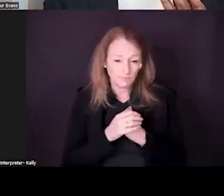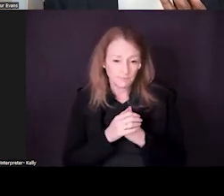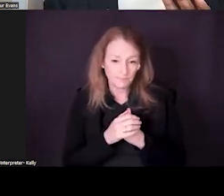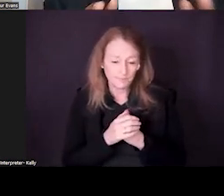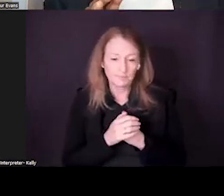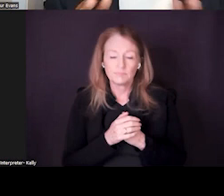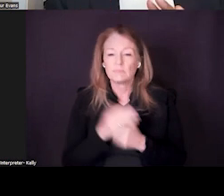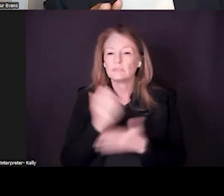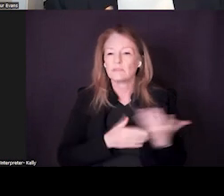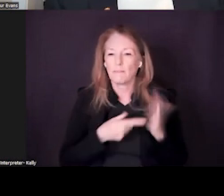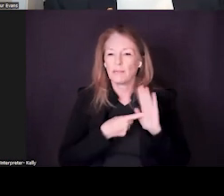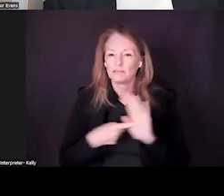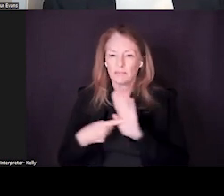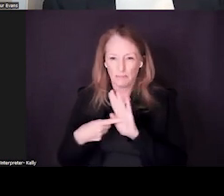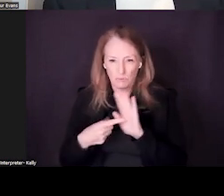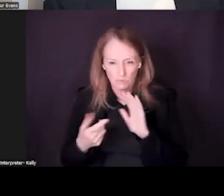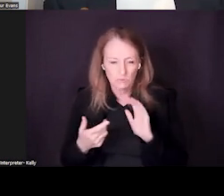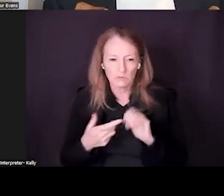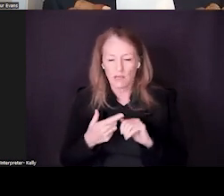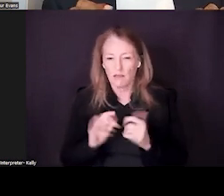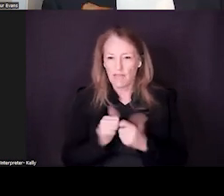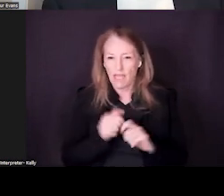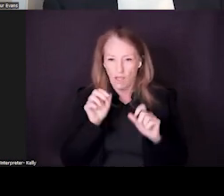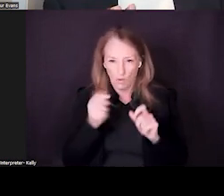EXAMPLES OF HOW WE CAN DO THAT. I AM GOING TO GO THROUGH THIS QUICKLY.